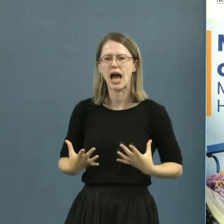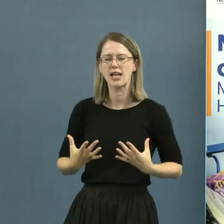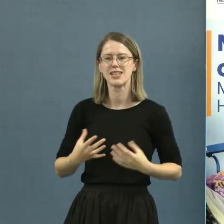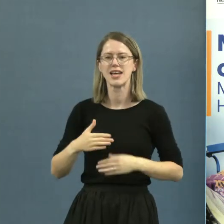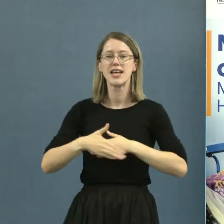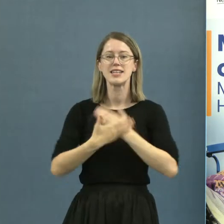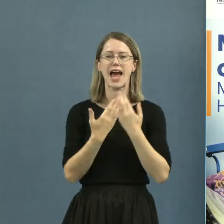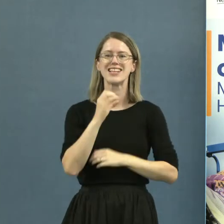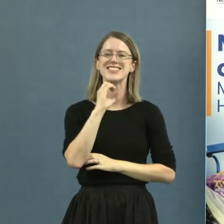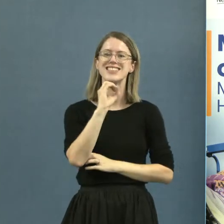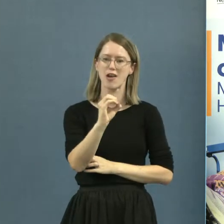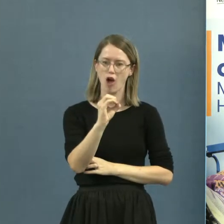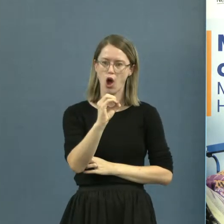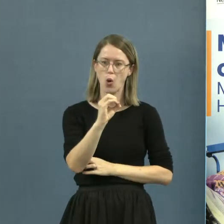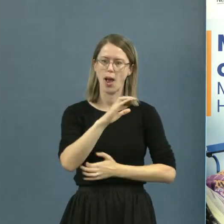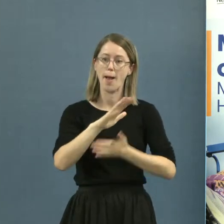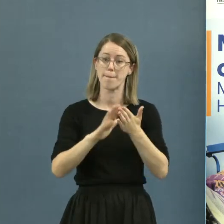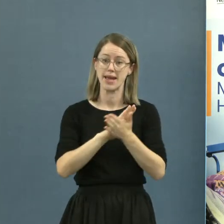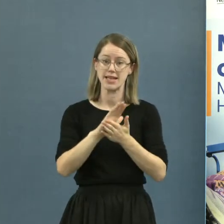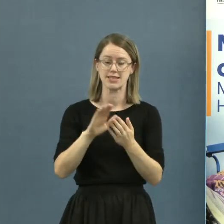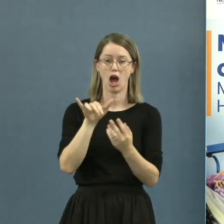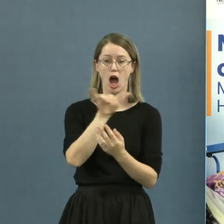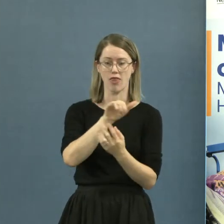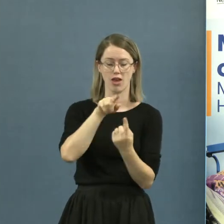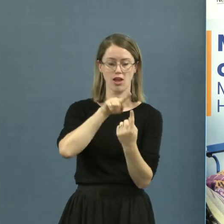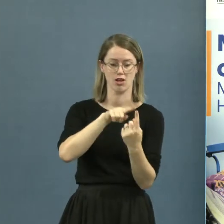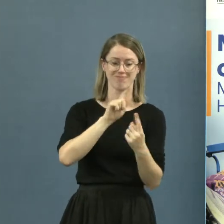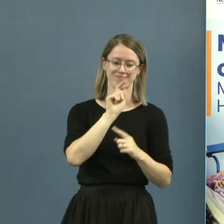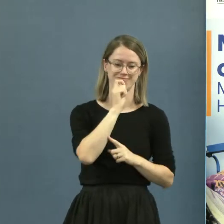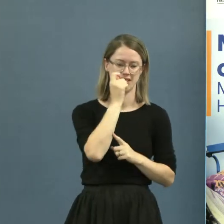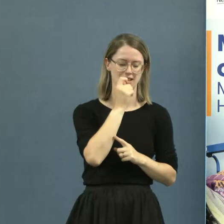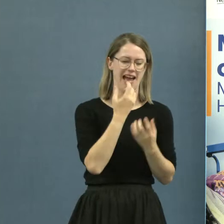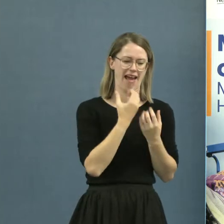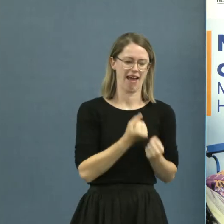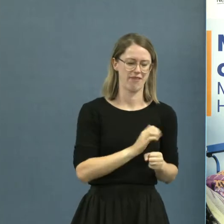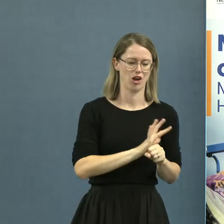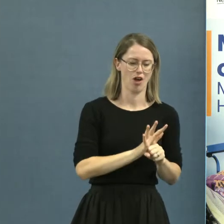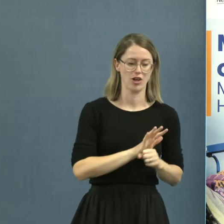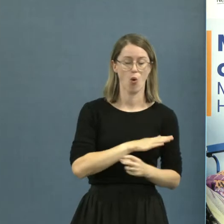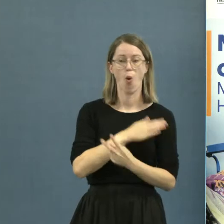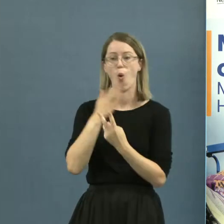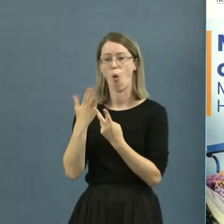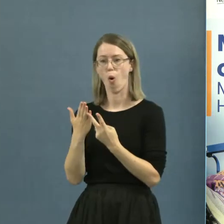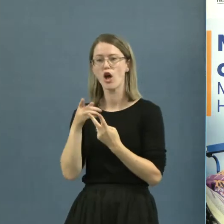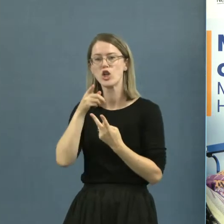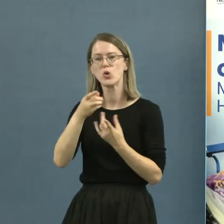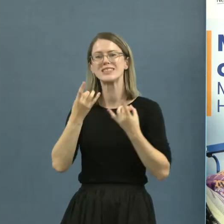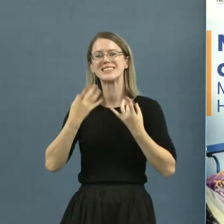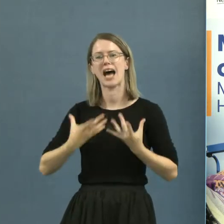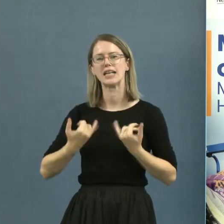new cases begin? So day zero is either when you first test